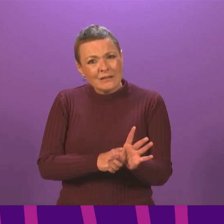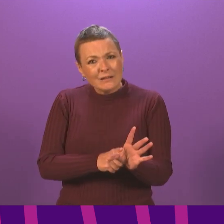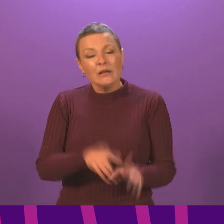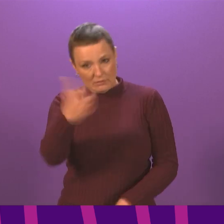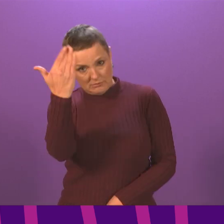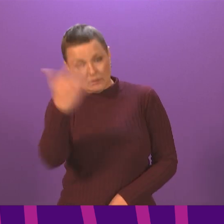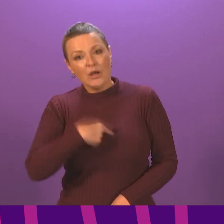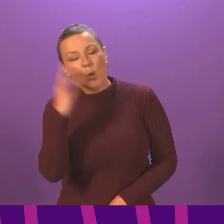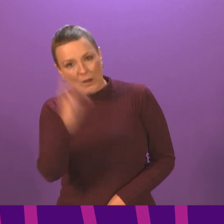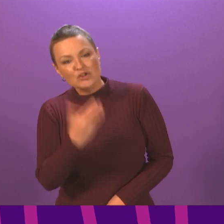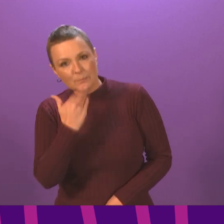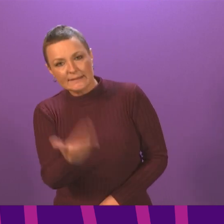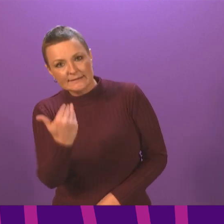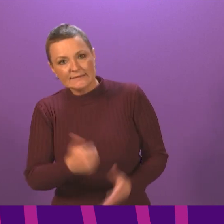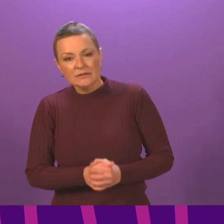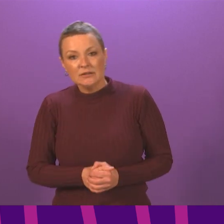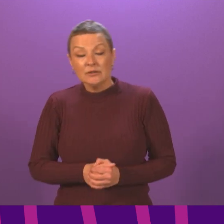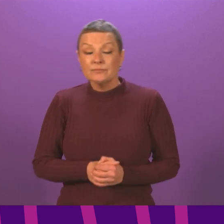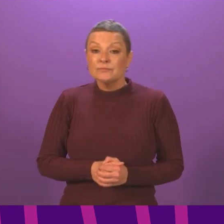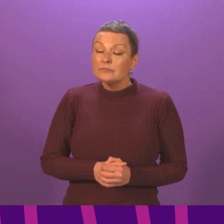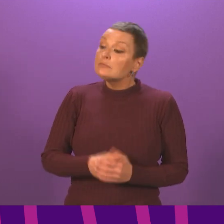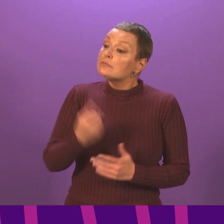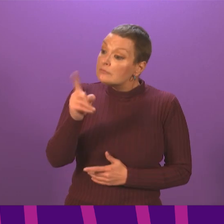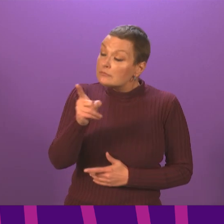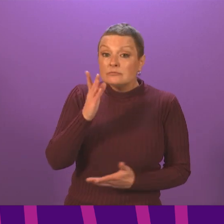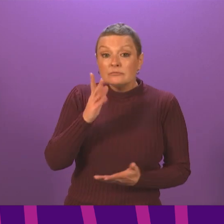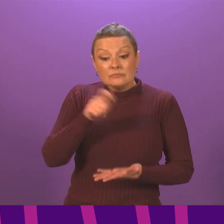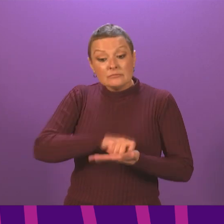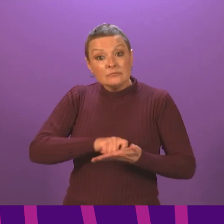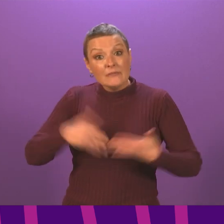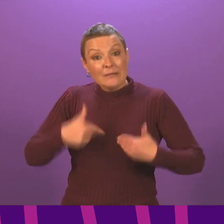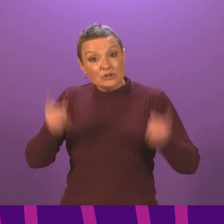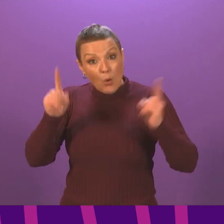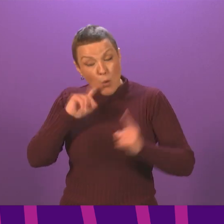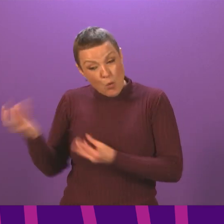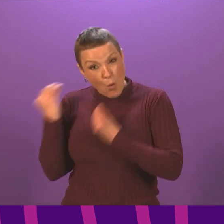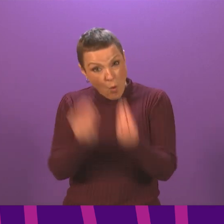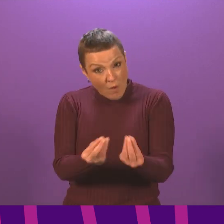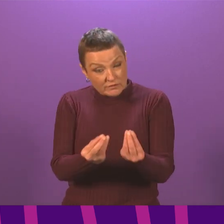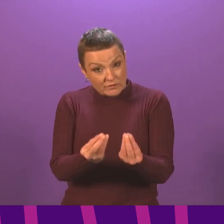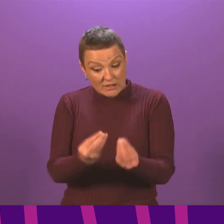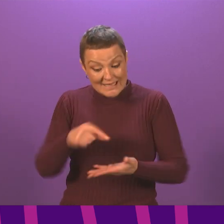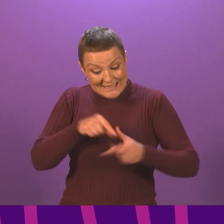The Deputy Presiding Officer: Please get to your question. Anas Sarwar: Will the cabinet secretary offer testing care